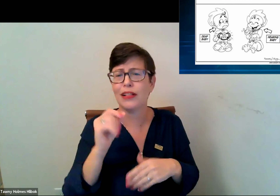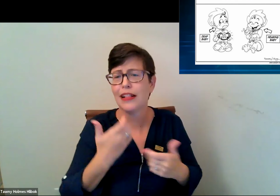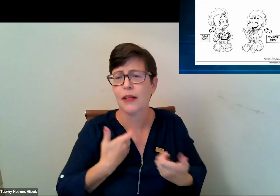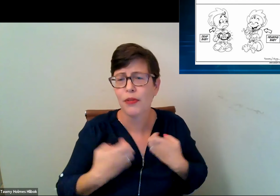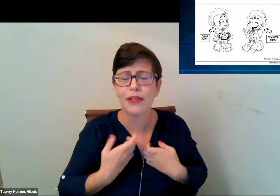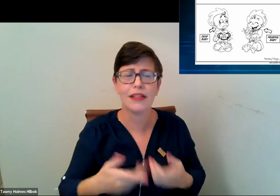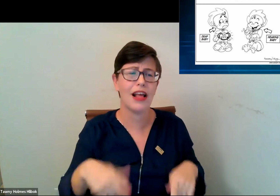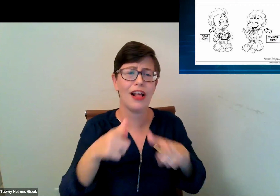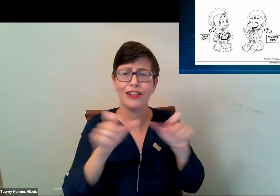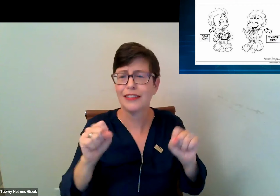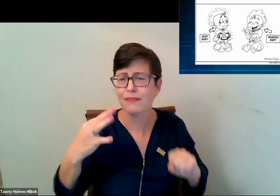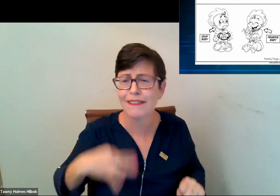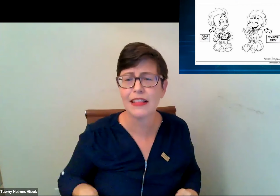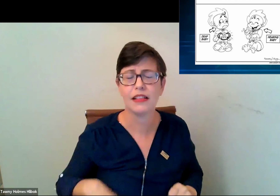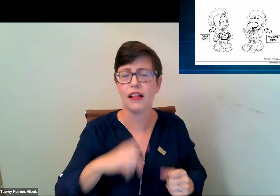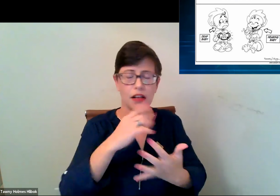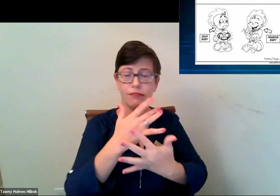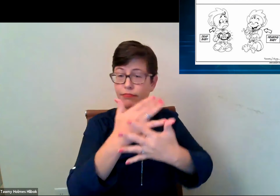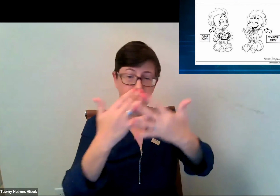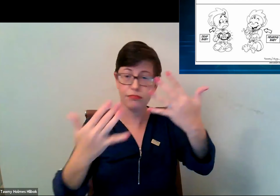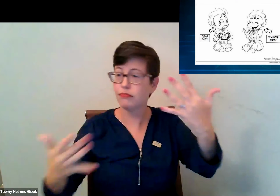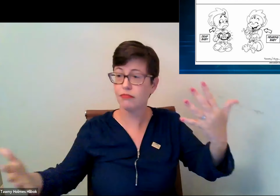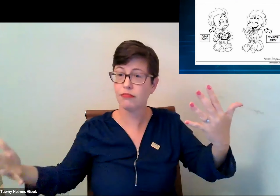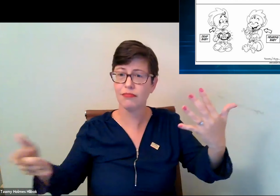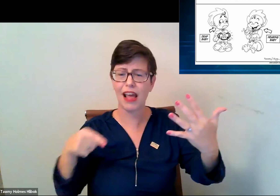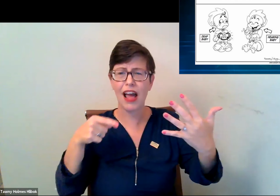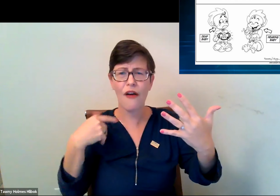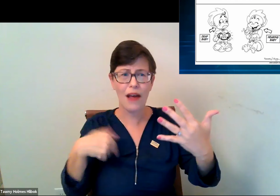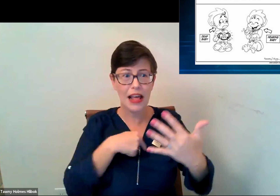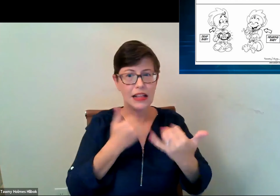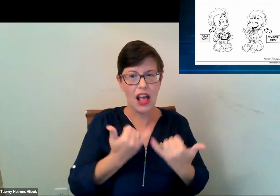seeing that they act out less that they have less behaviors that they have greater access.